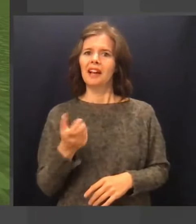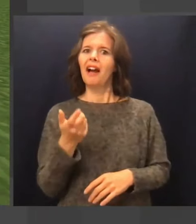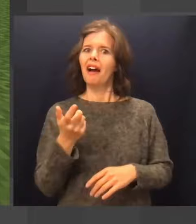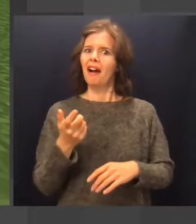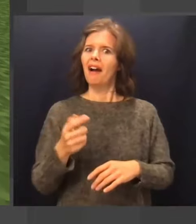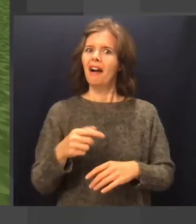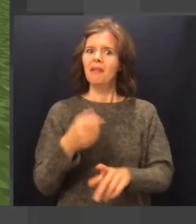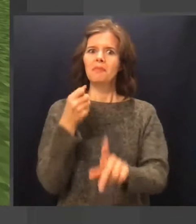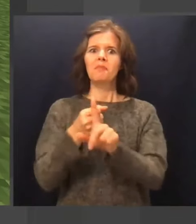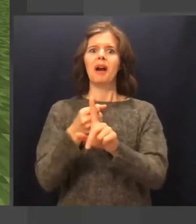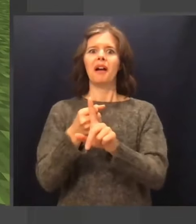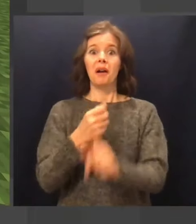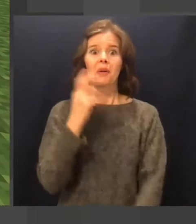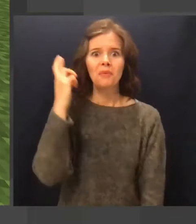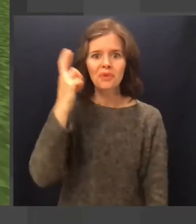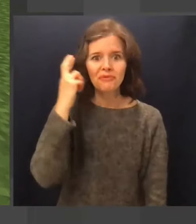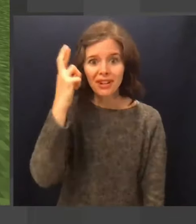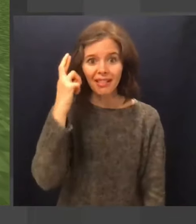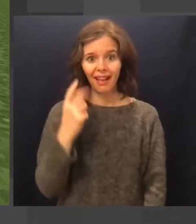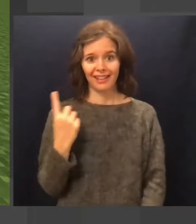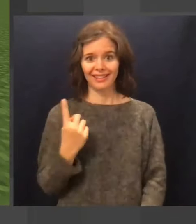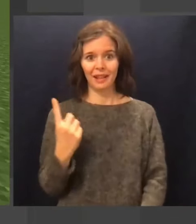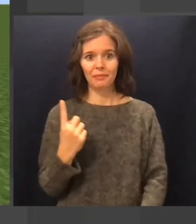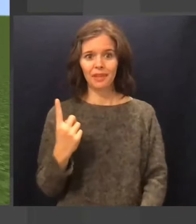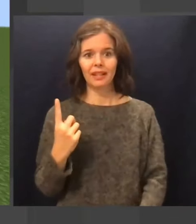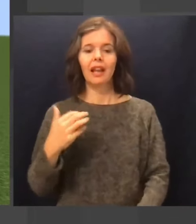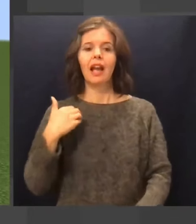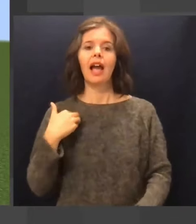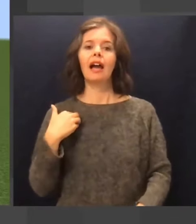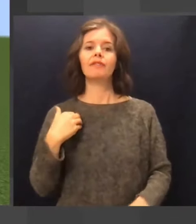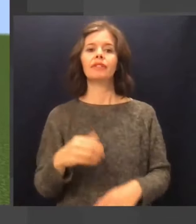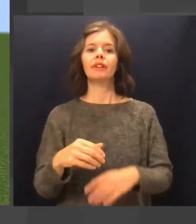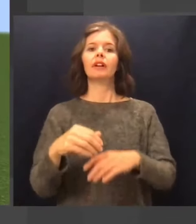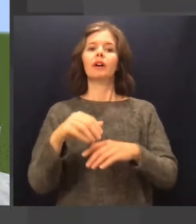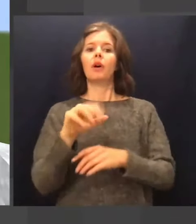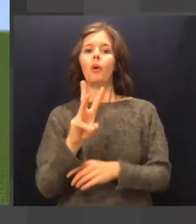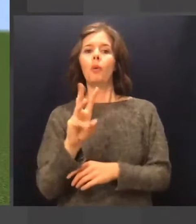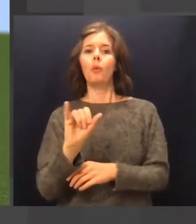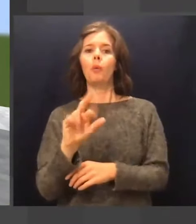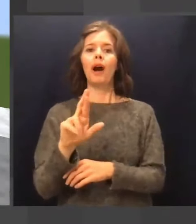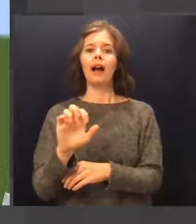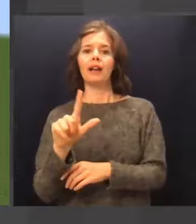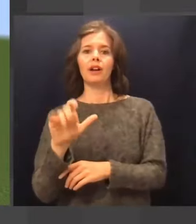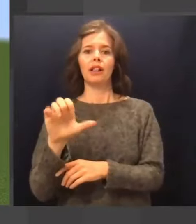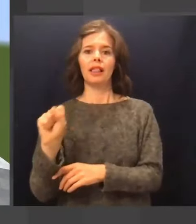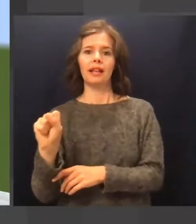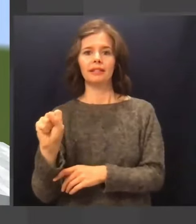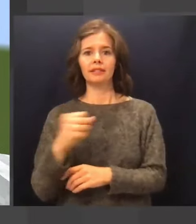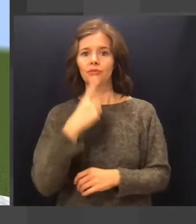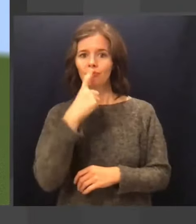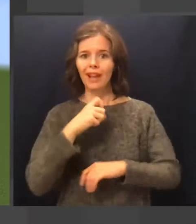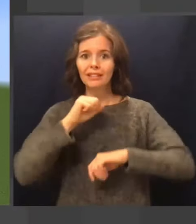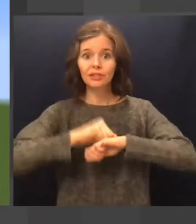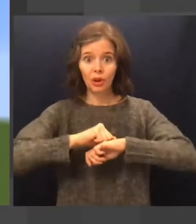HAPPY ACCIDENT WITH THIS. BECAUSE WE REALIZED THAT WE GET WIRELESS REDSTONE THANKS TO THE